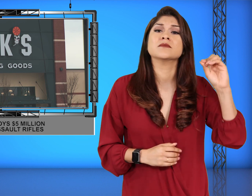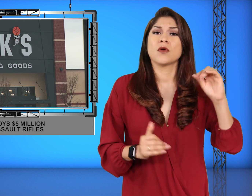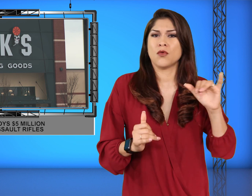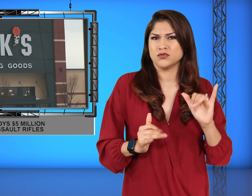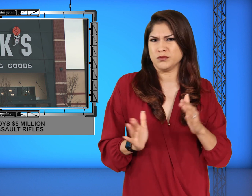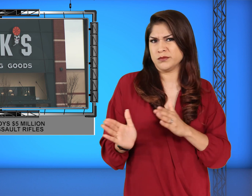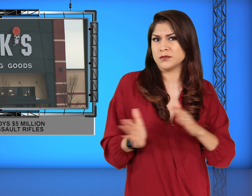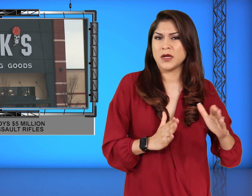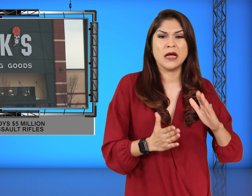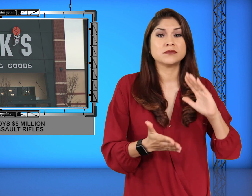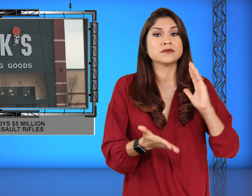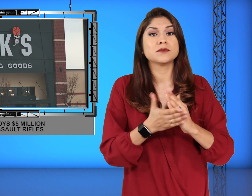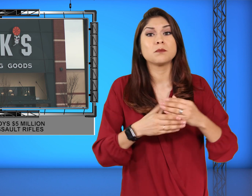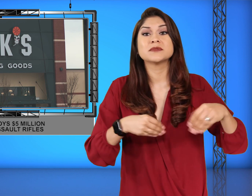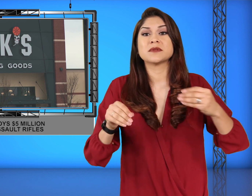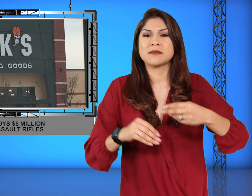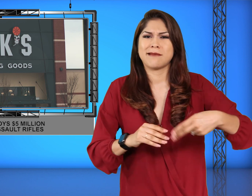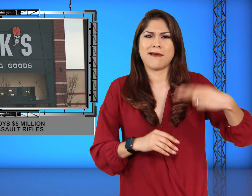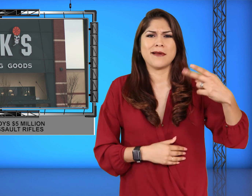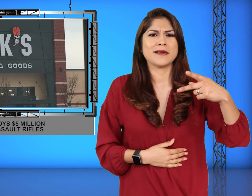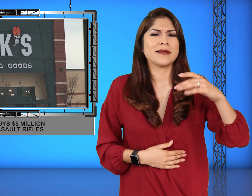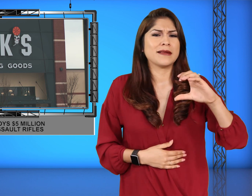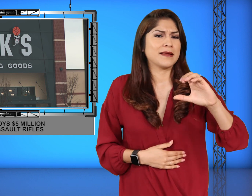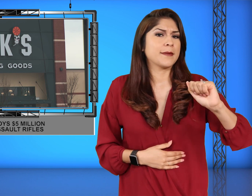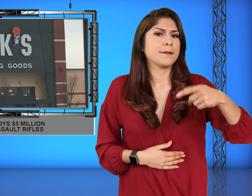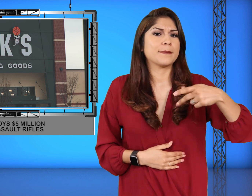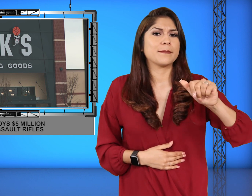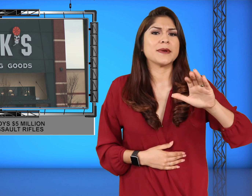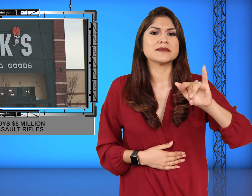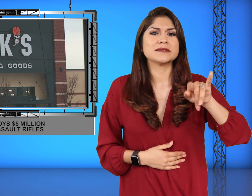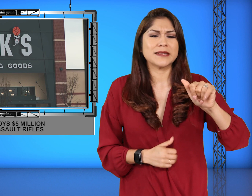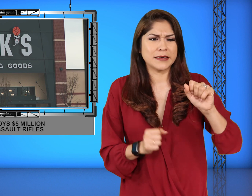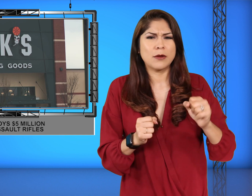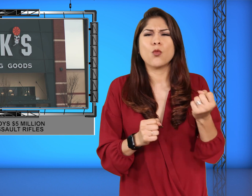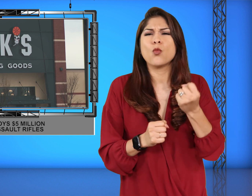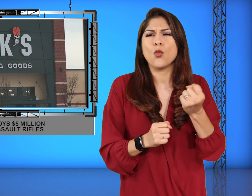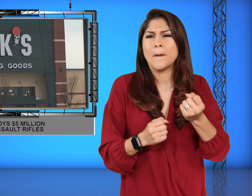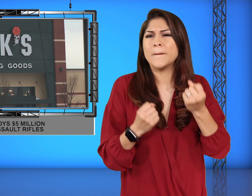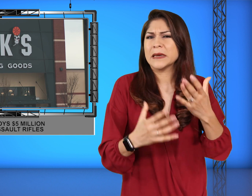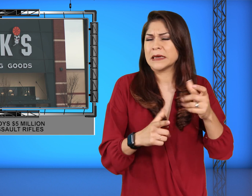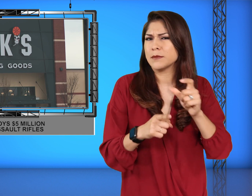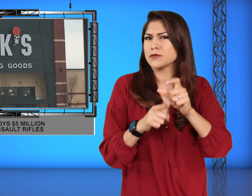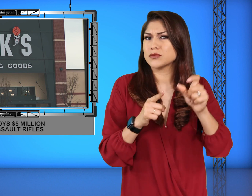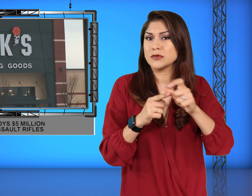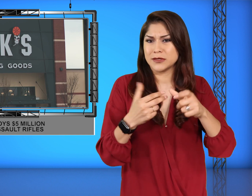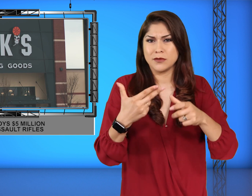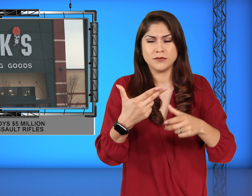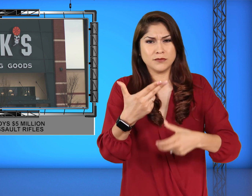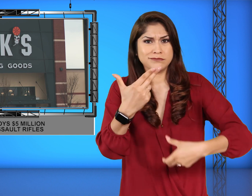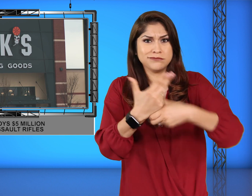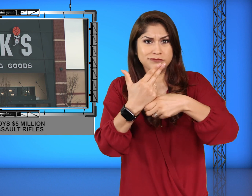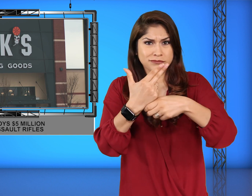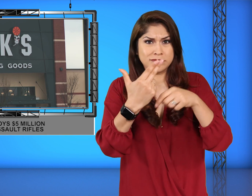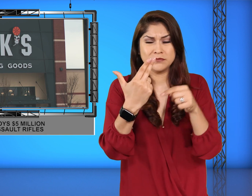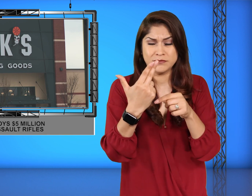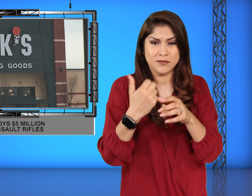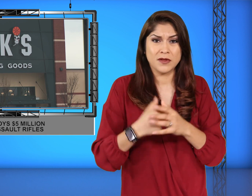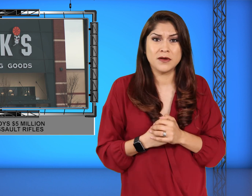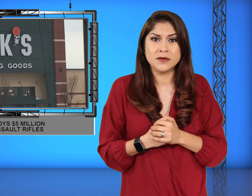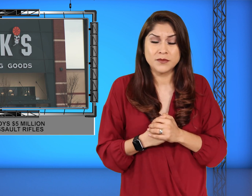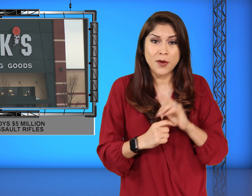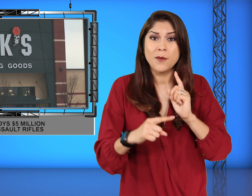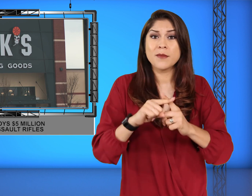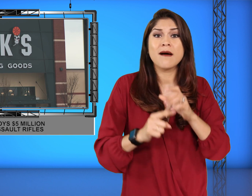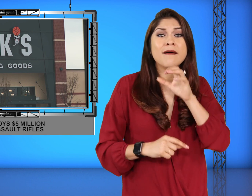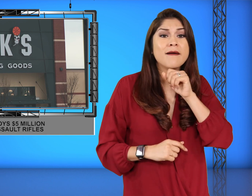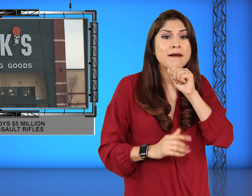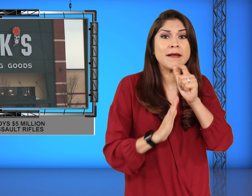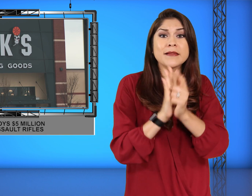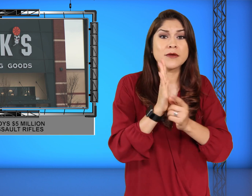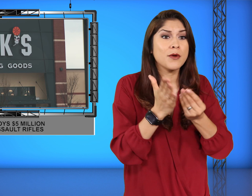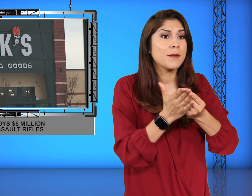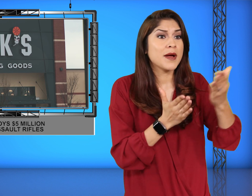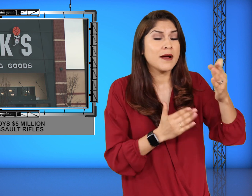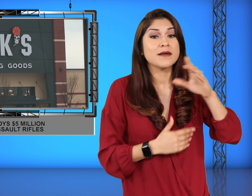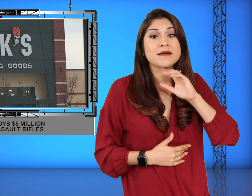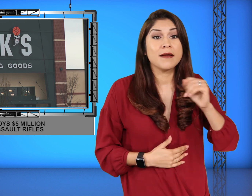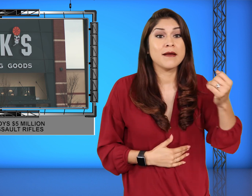Dick's also said it would stop selling high capacity magazines and raised its gun purchasing